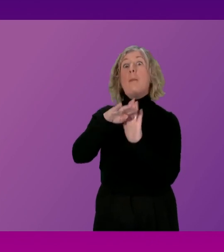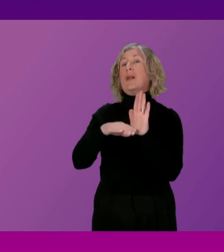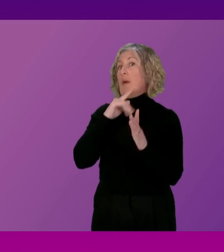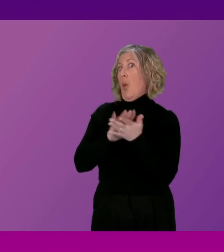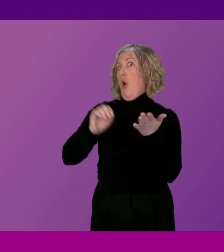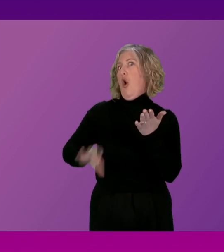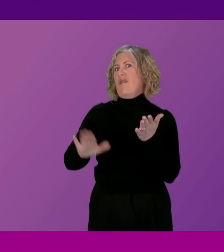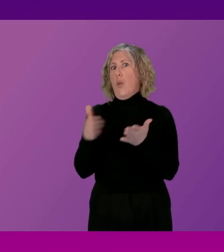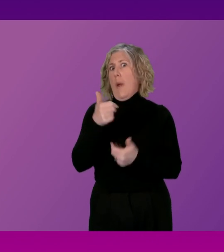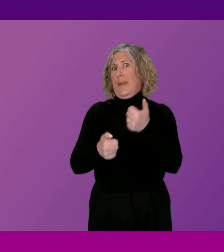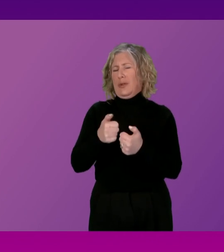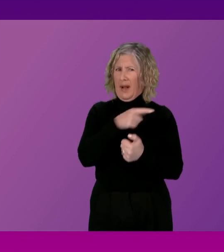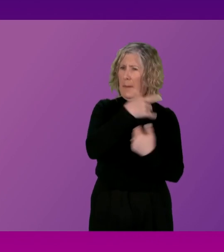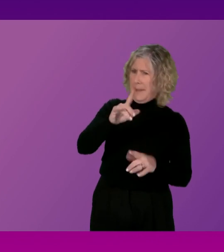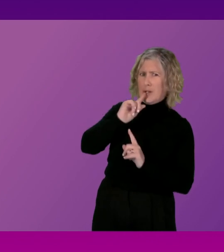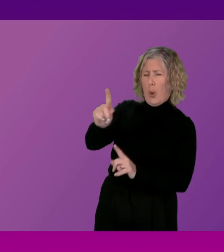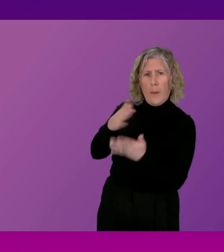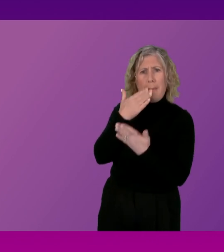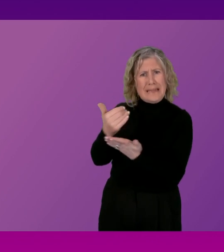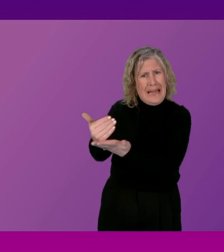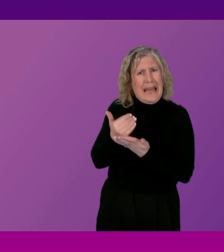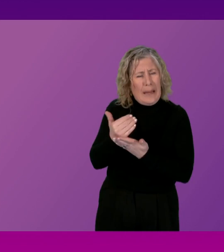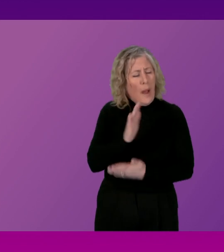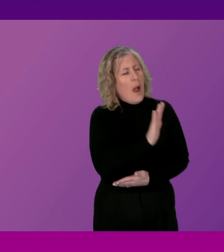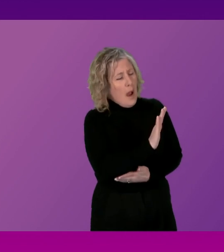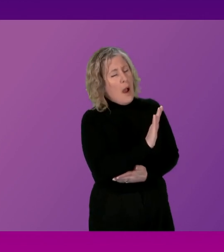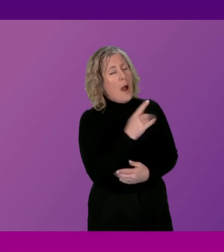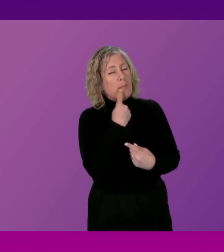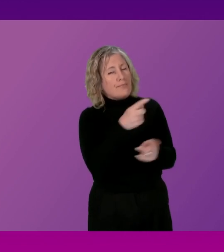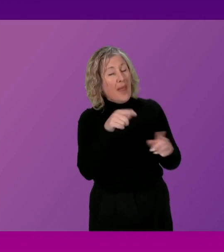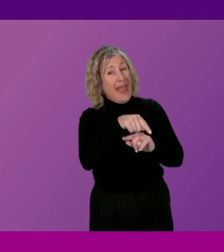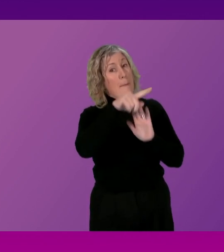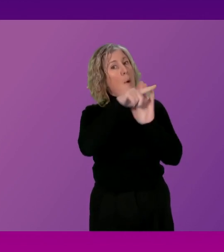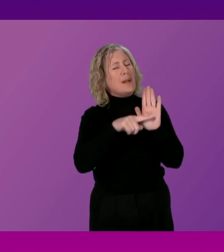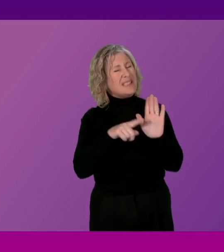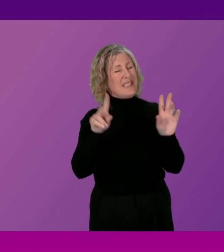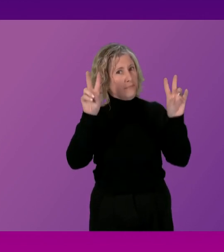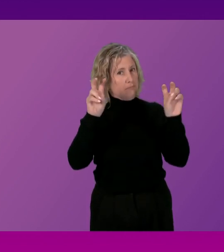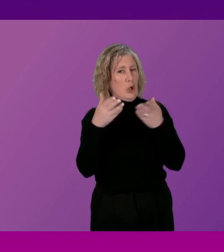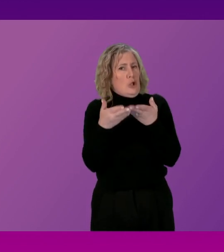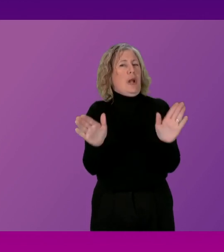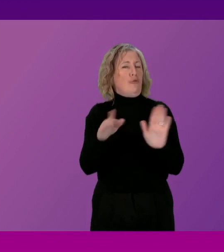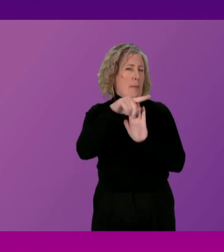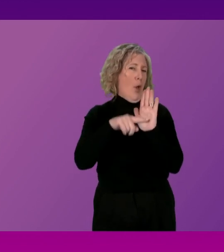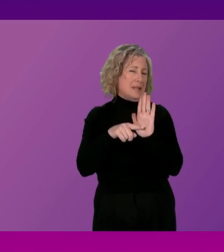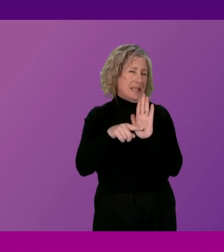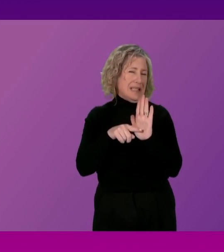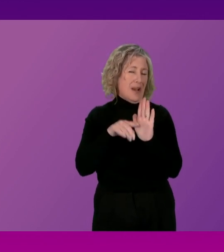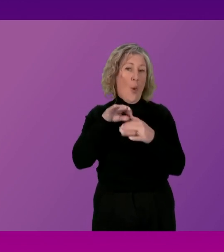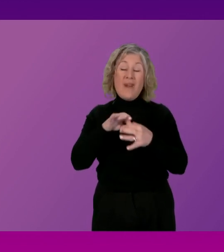First of all, the policy that Douglas Ross refers to is a general policy on mobile messaging,